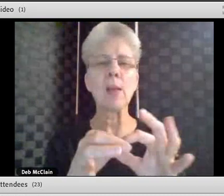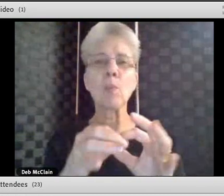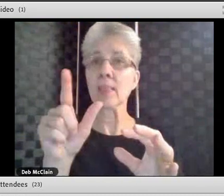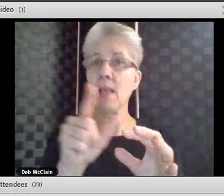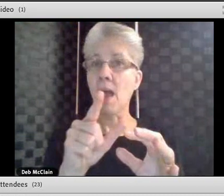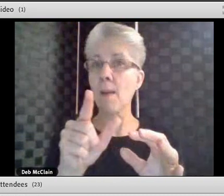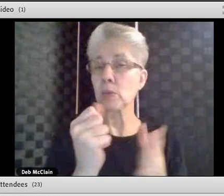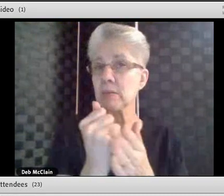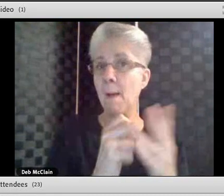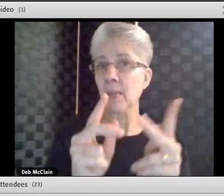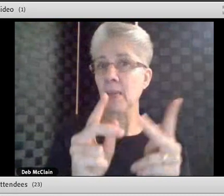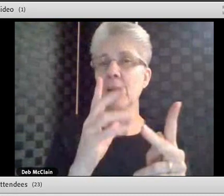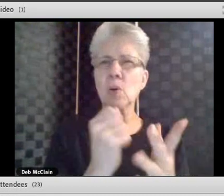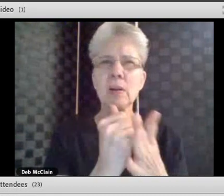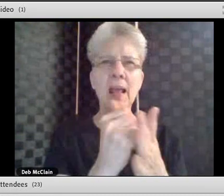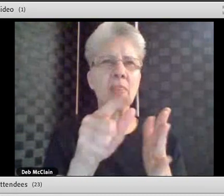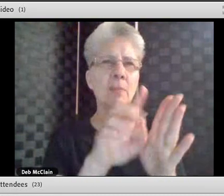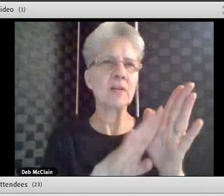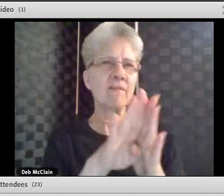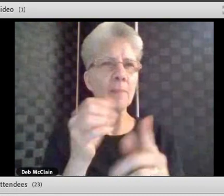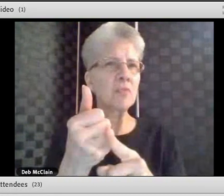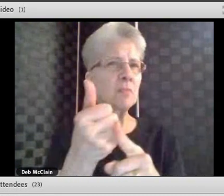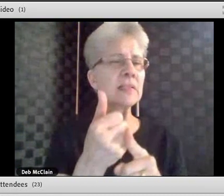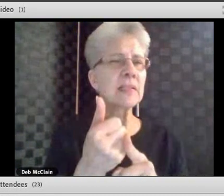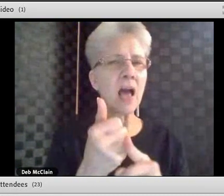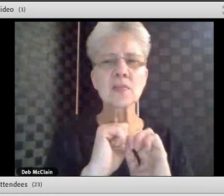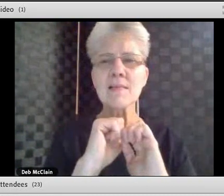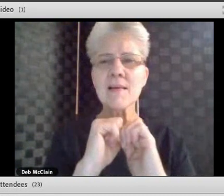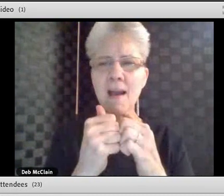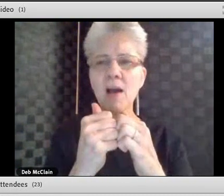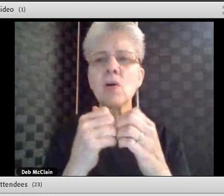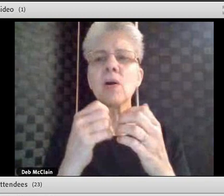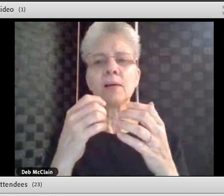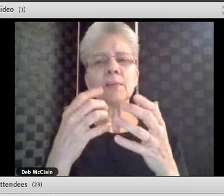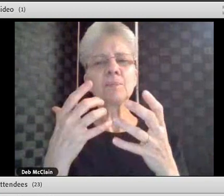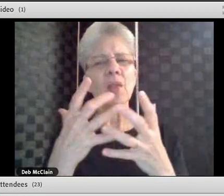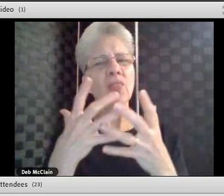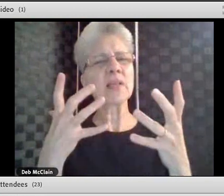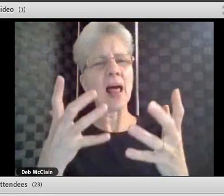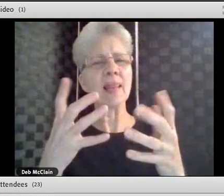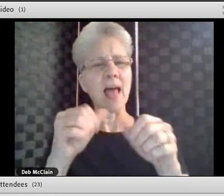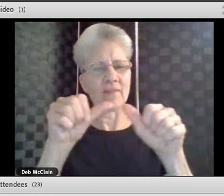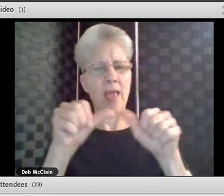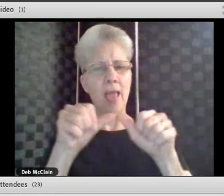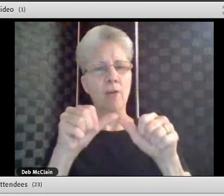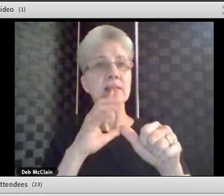and helping them develop themselves, there's a lot of fields that are embracing virtual reality --